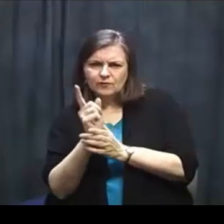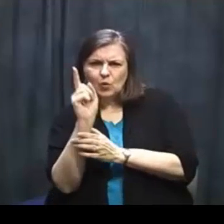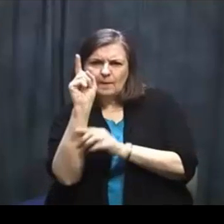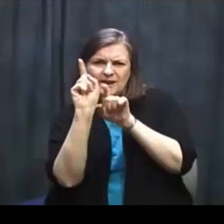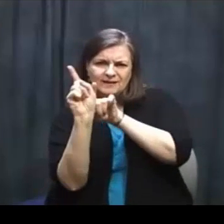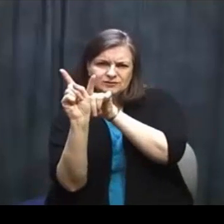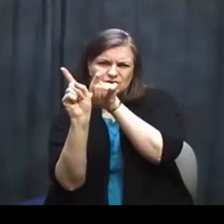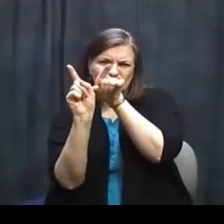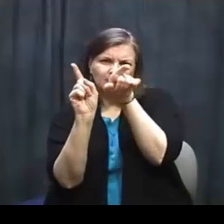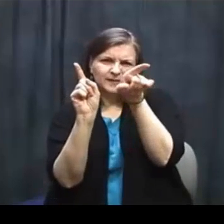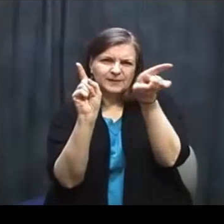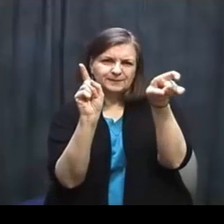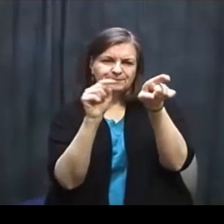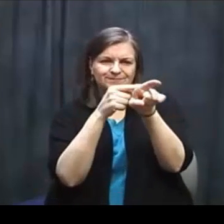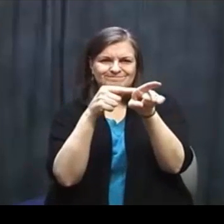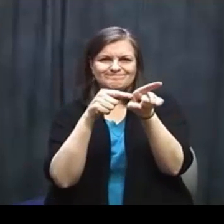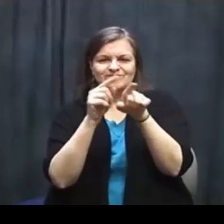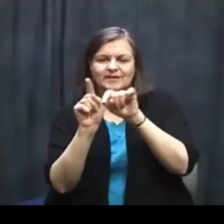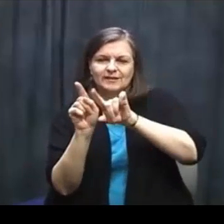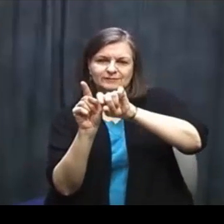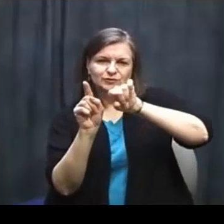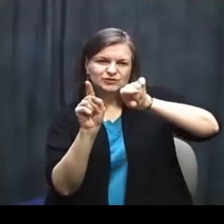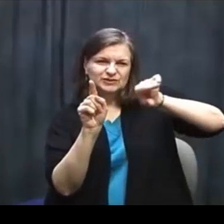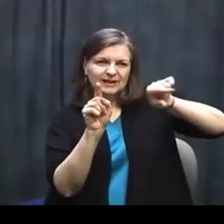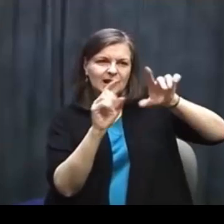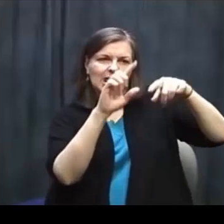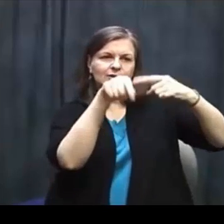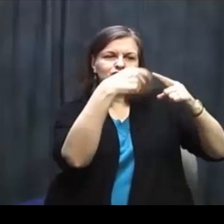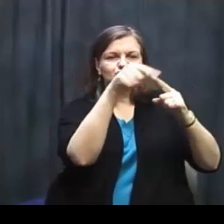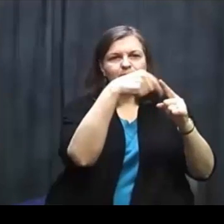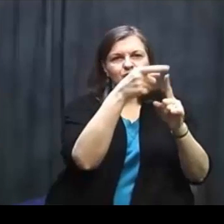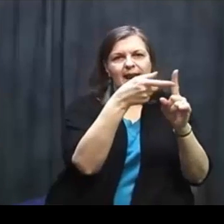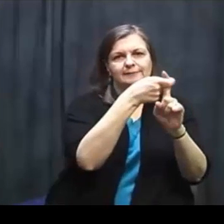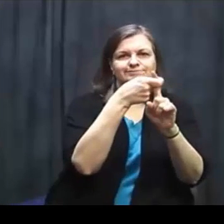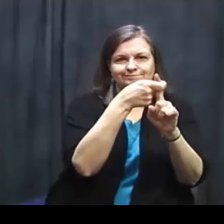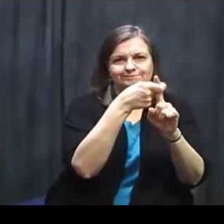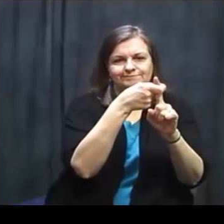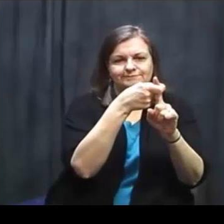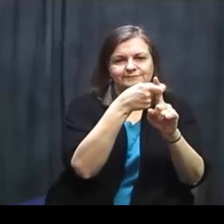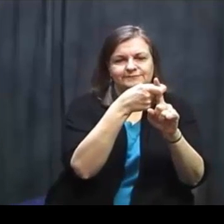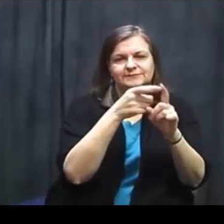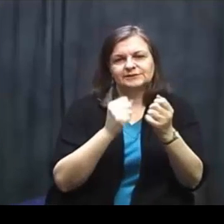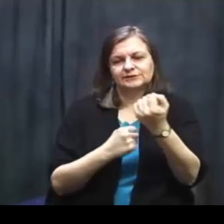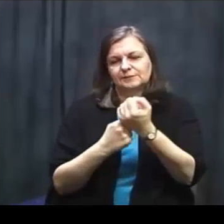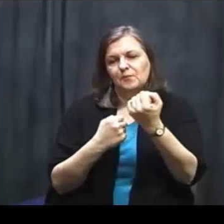they reach out these little tiny finger arms and wrap around and help support the plant